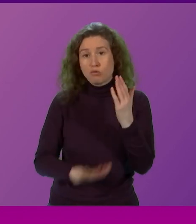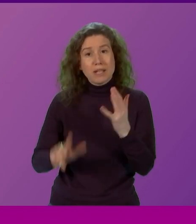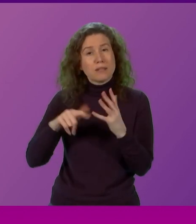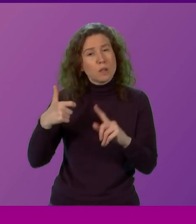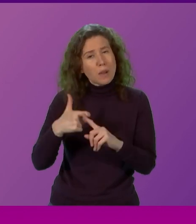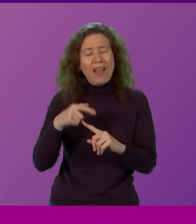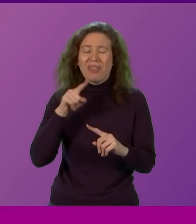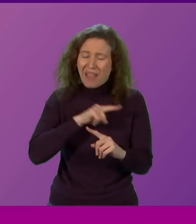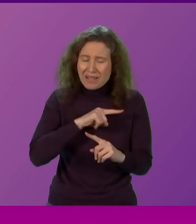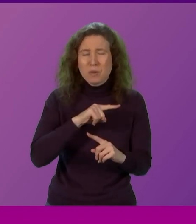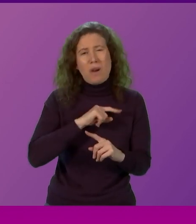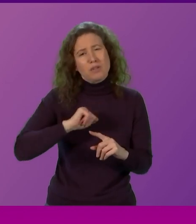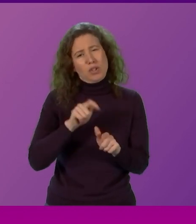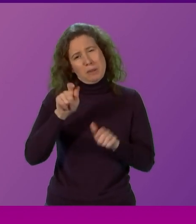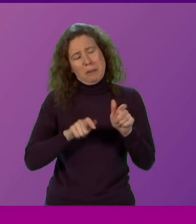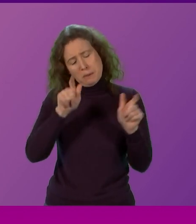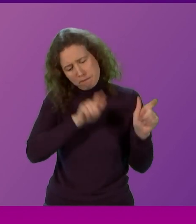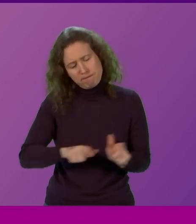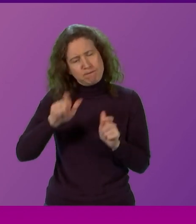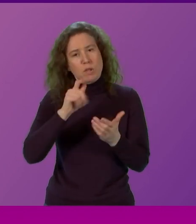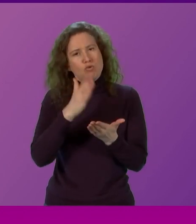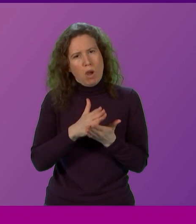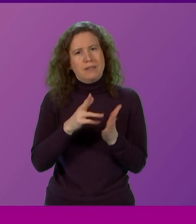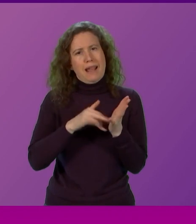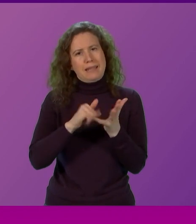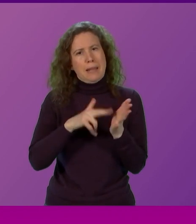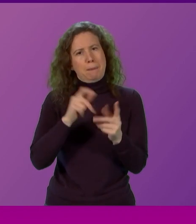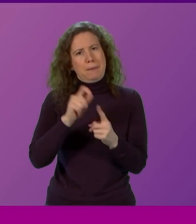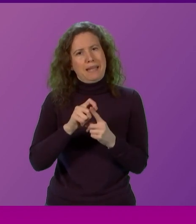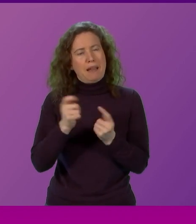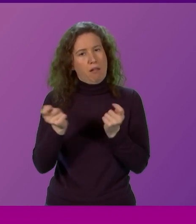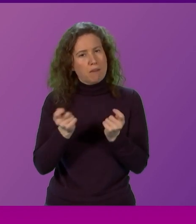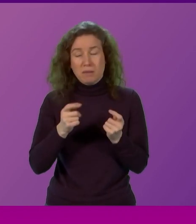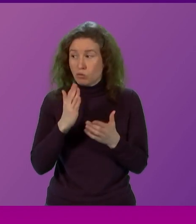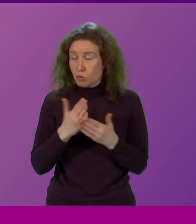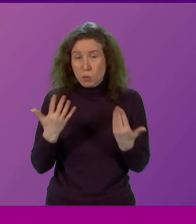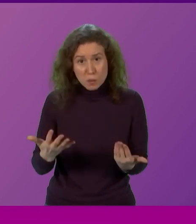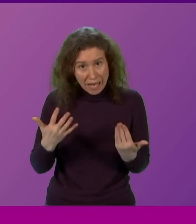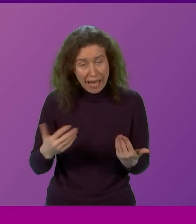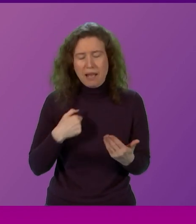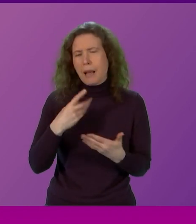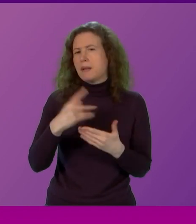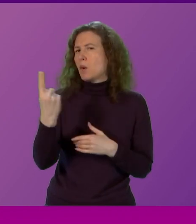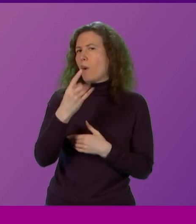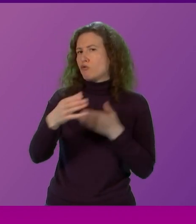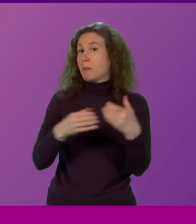That is why the Scottish people continue to trust the SNP in government. That is true today, and I believe that, no matter who succeeds me as First Minister,